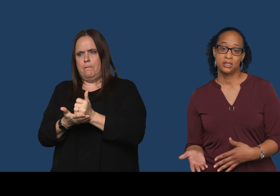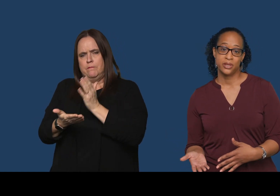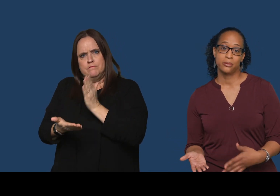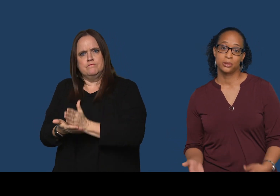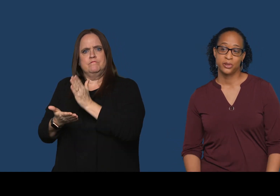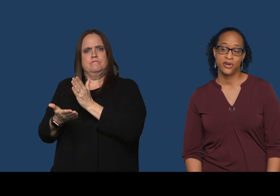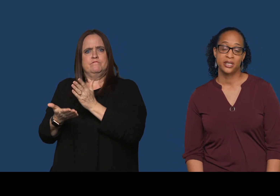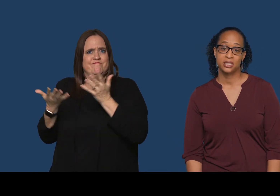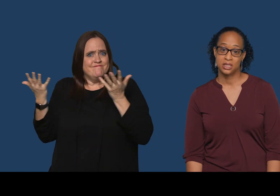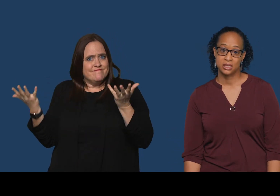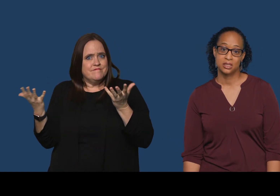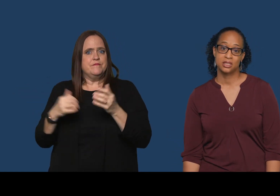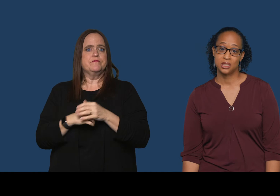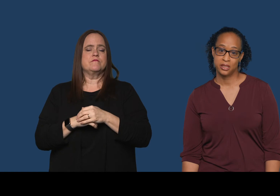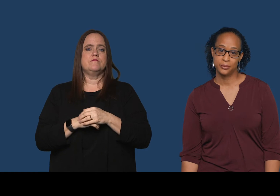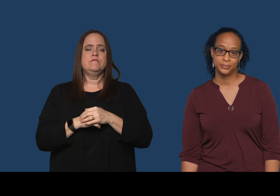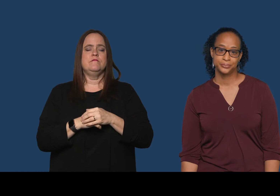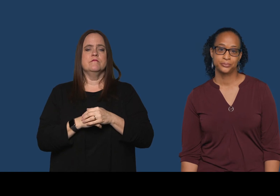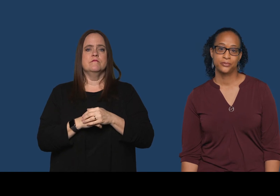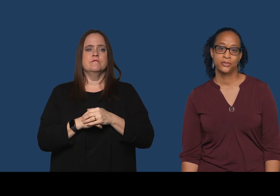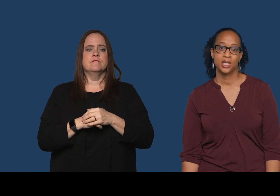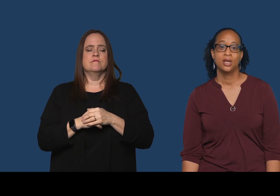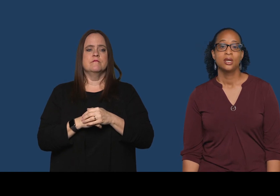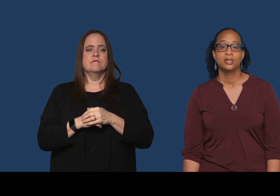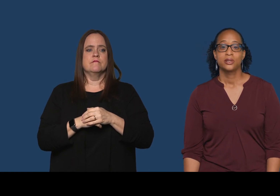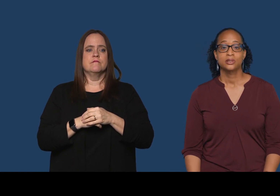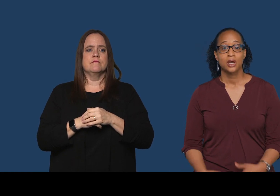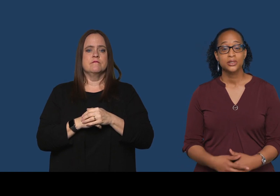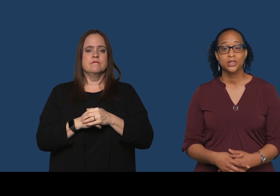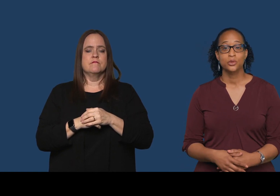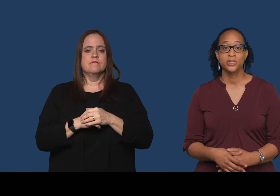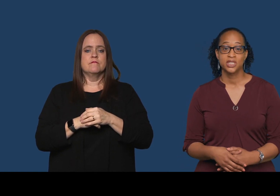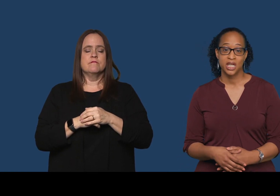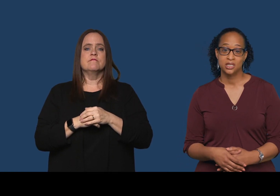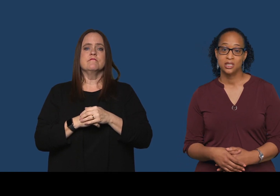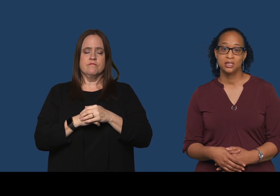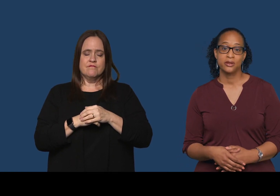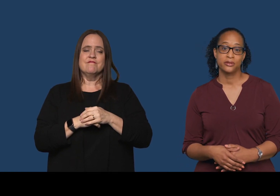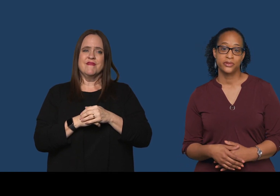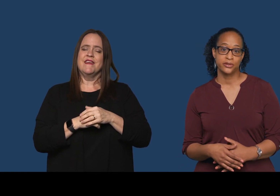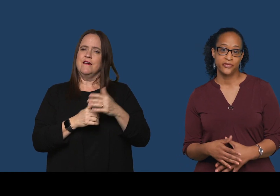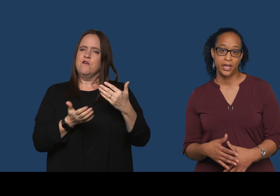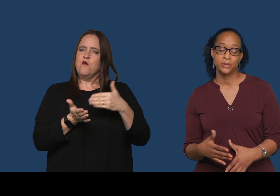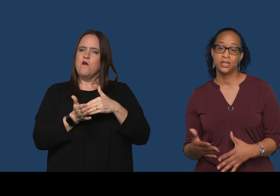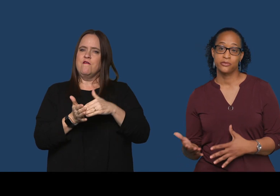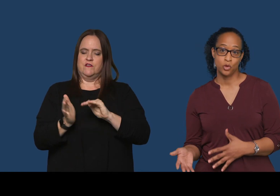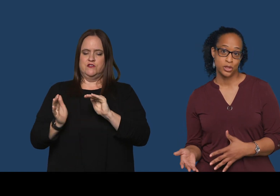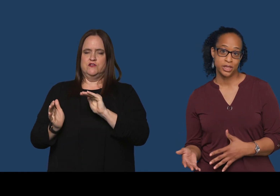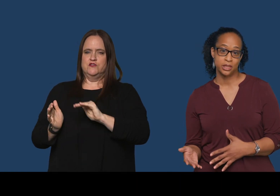to be able to provide assistance to them. There's also rejection of their family of origin.